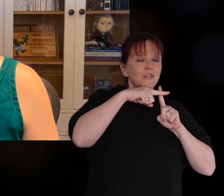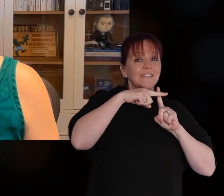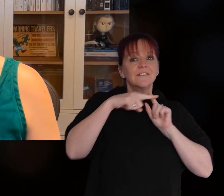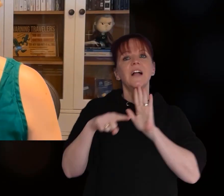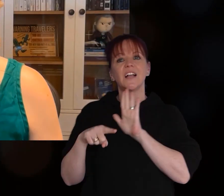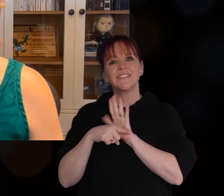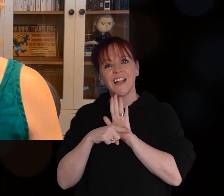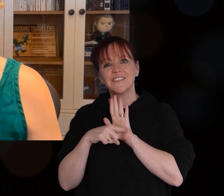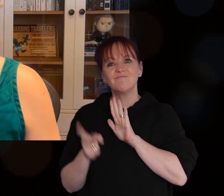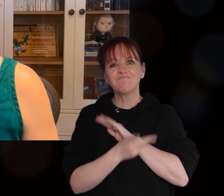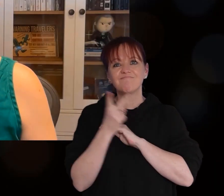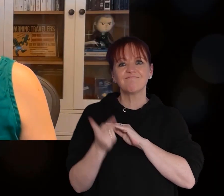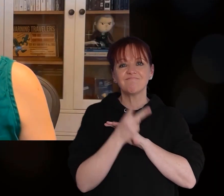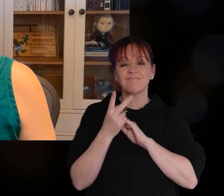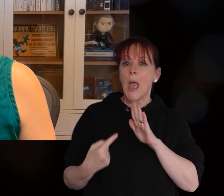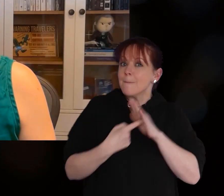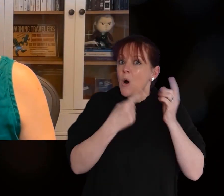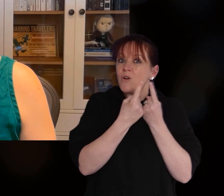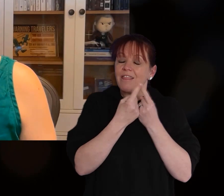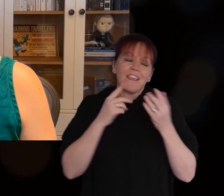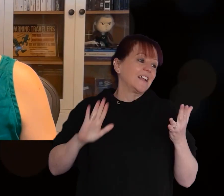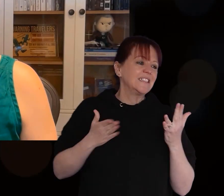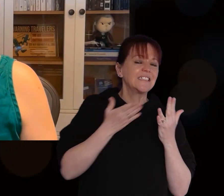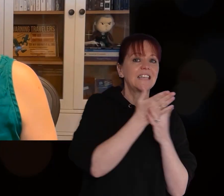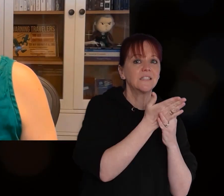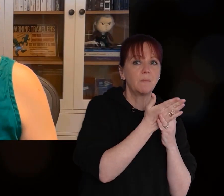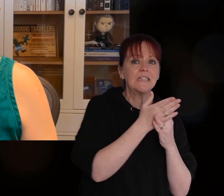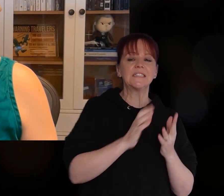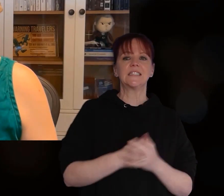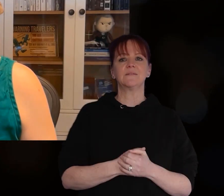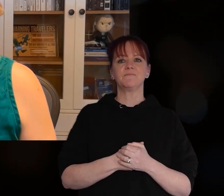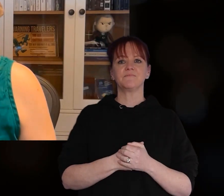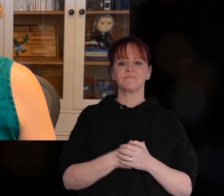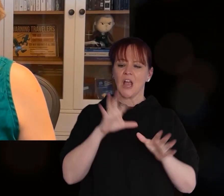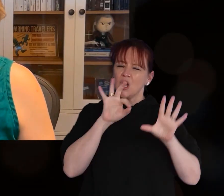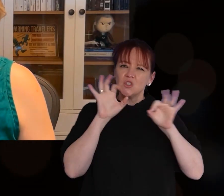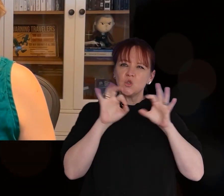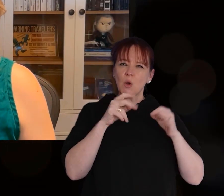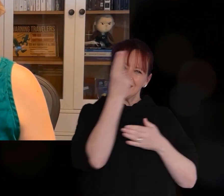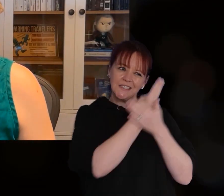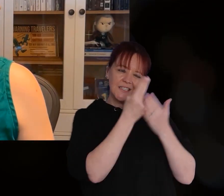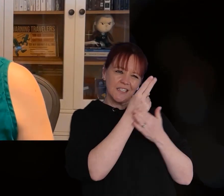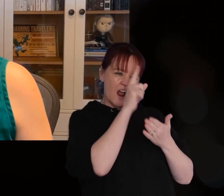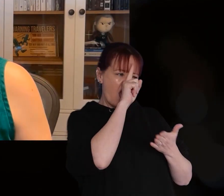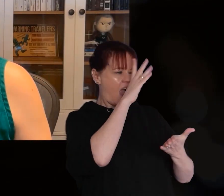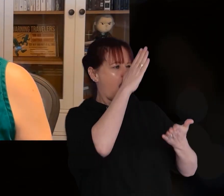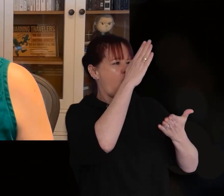An important aspect of this is accessibility. The choices that designers make in the way that games are designed